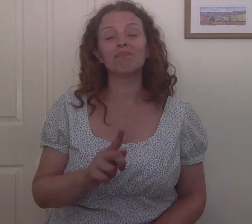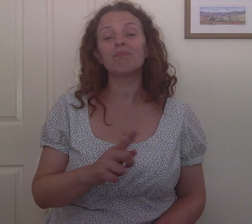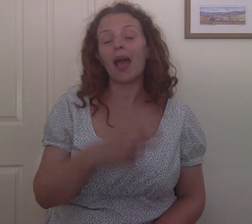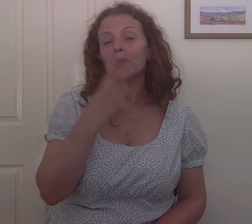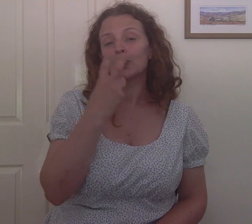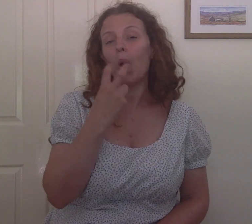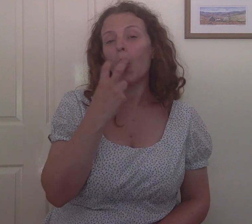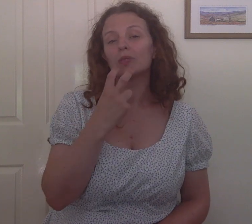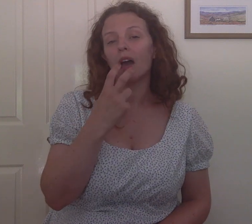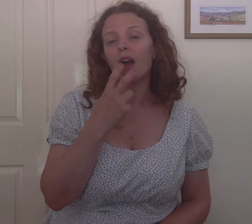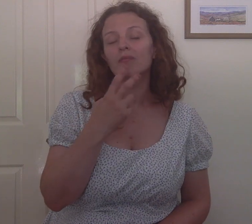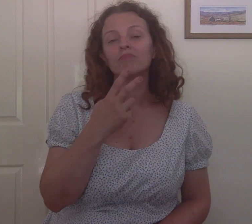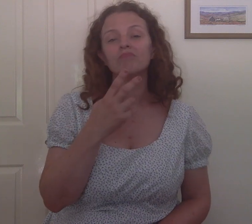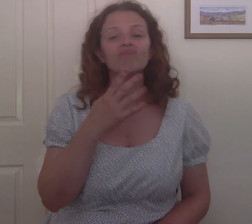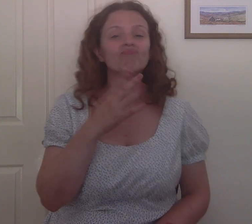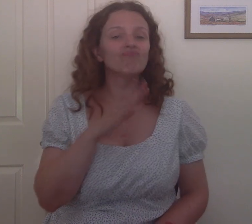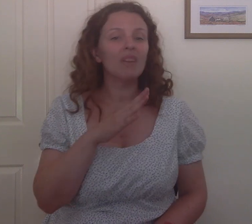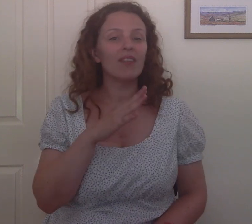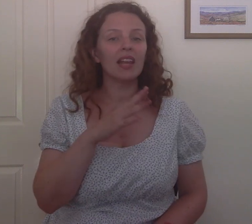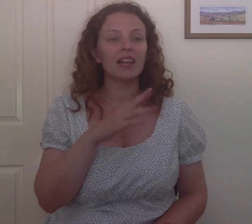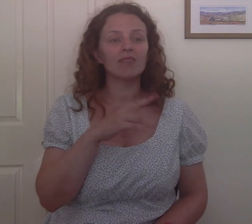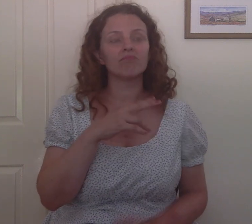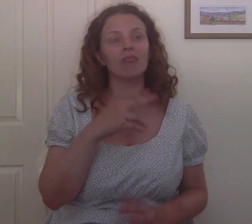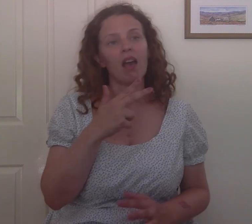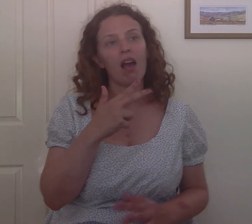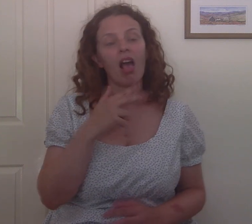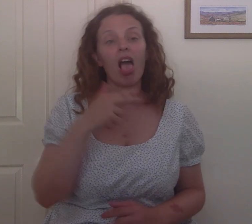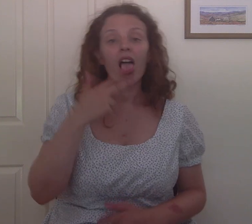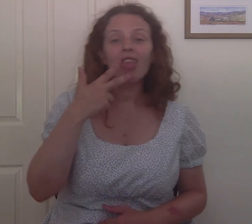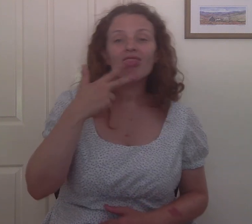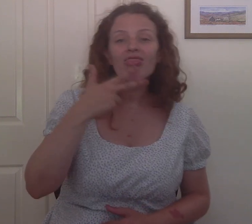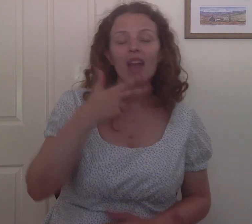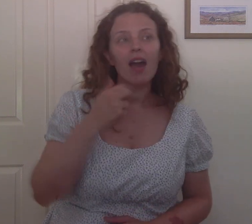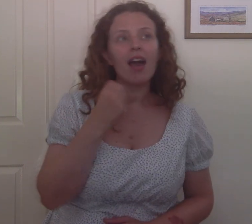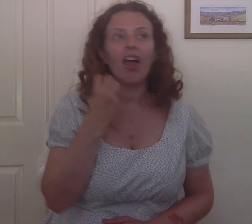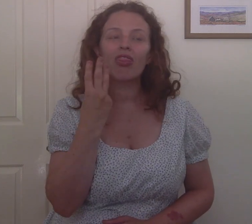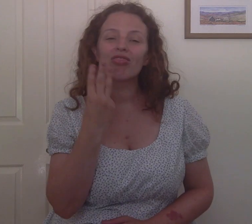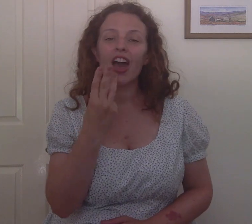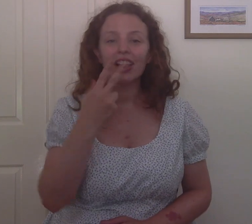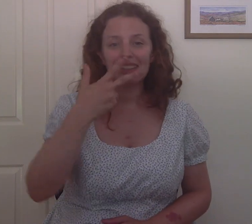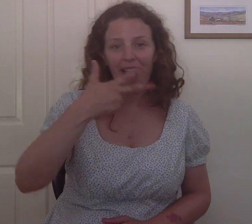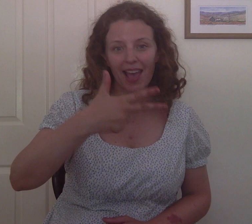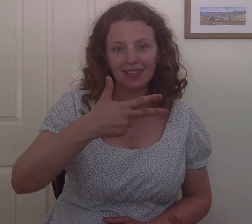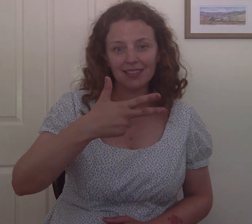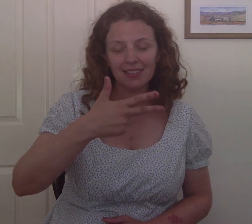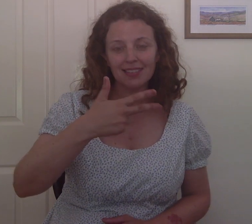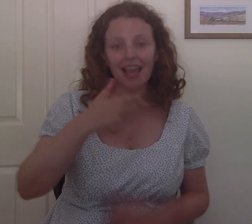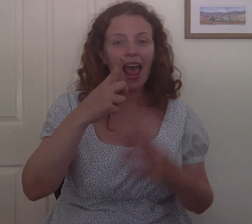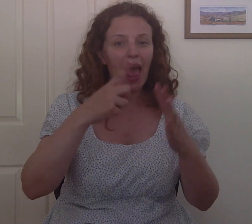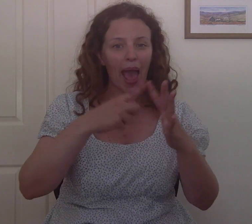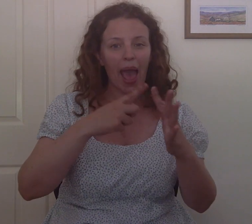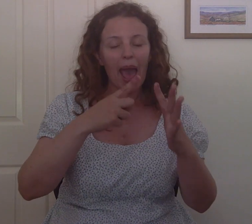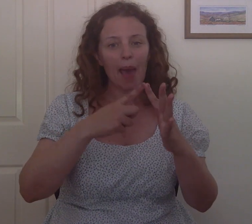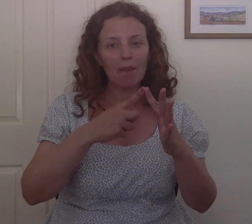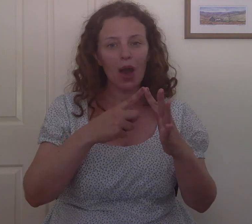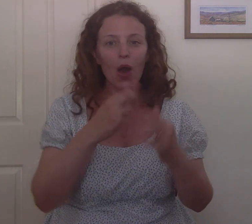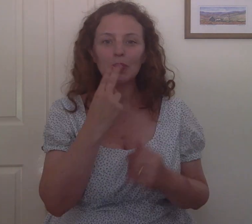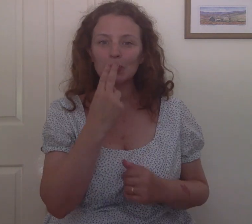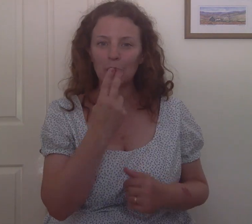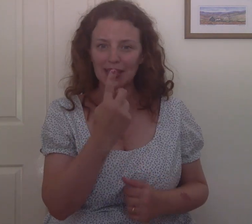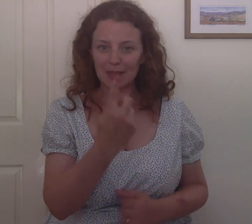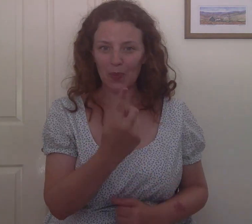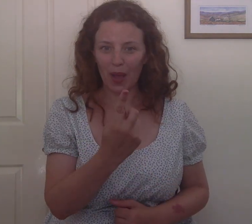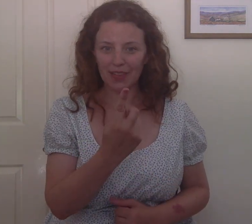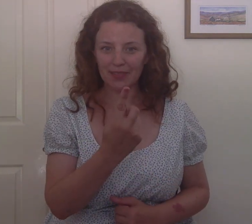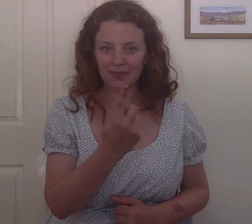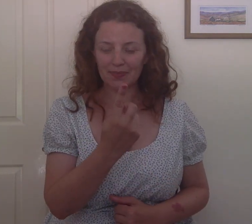He's older about 38 and Emma 21.